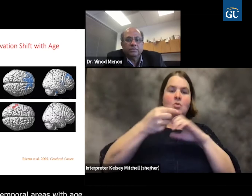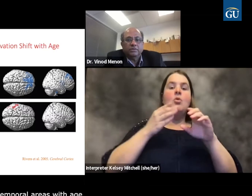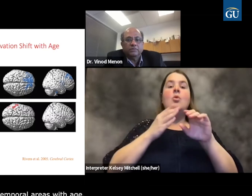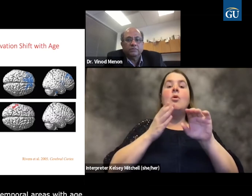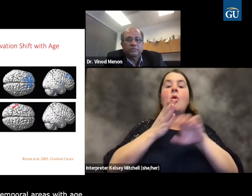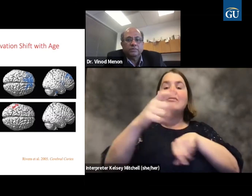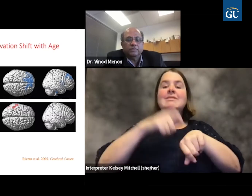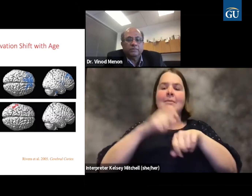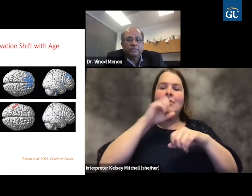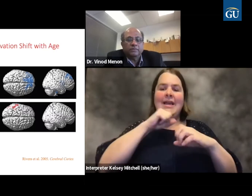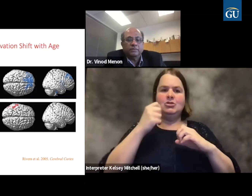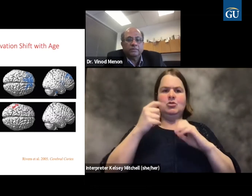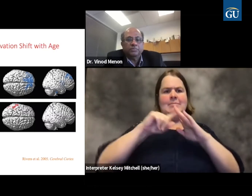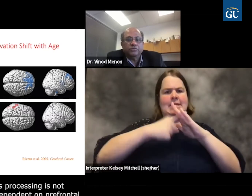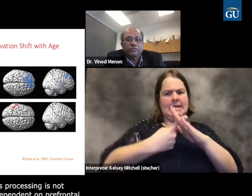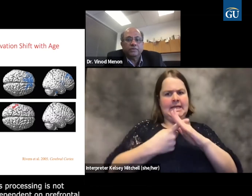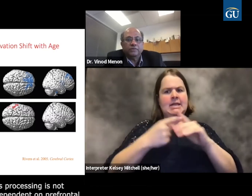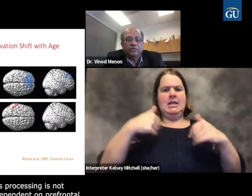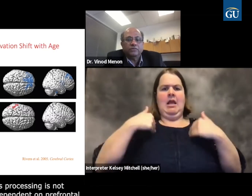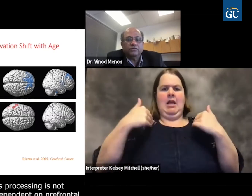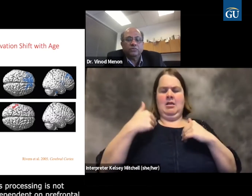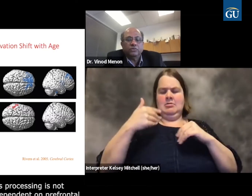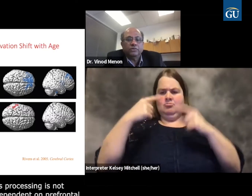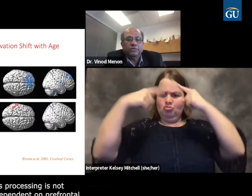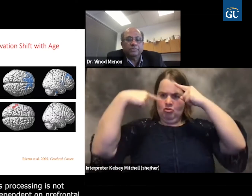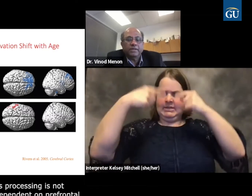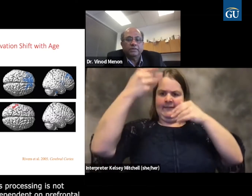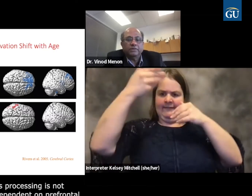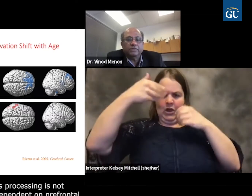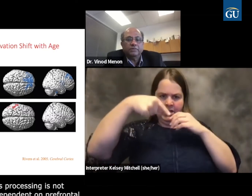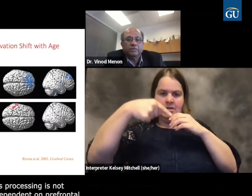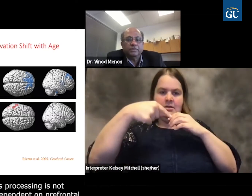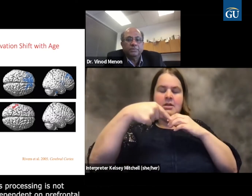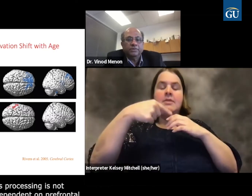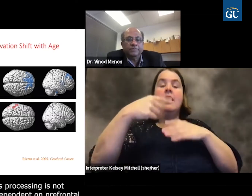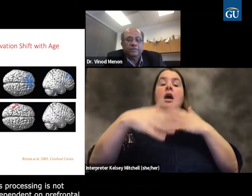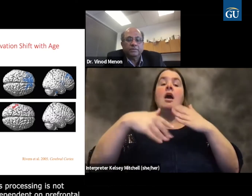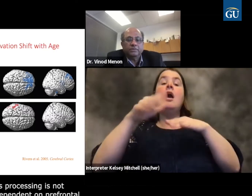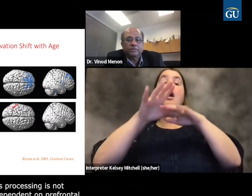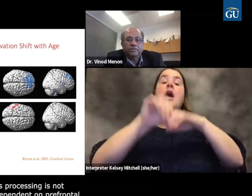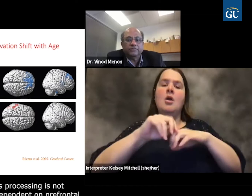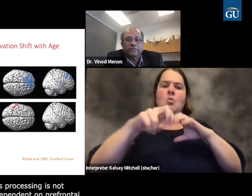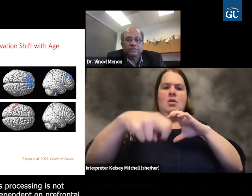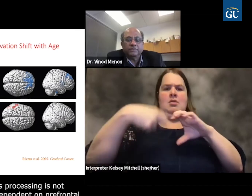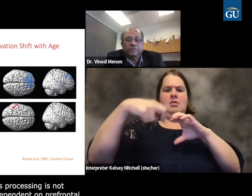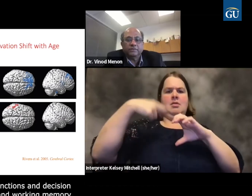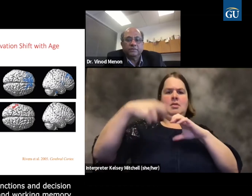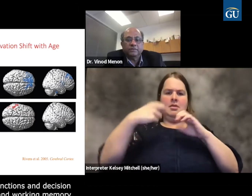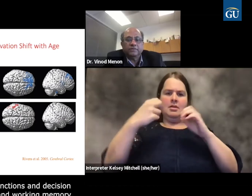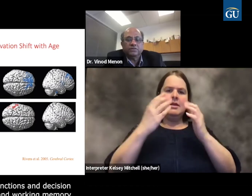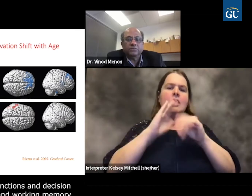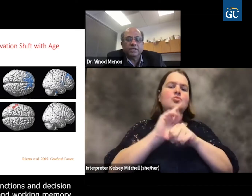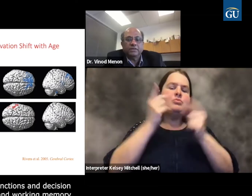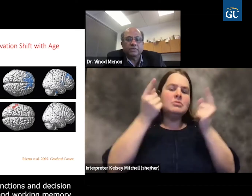with age uh so there's processing is not so long or dependent